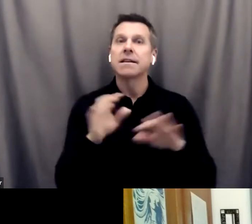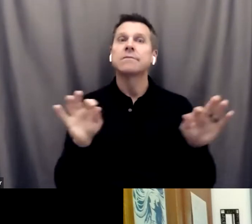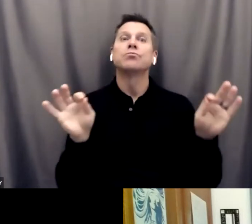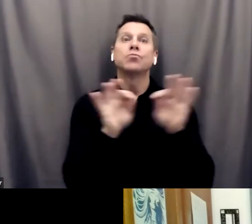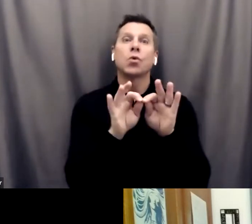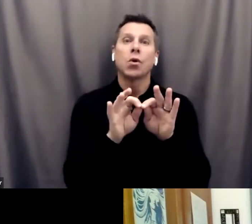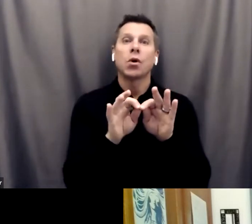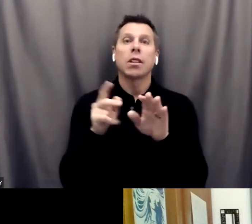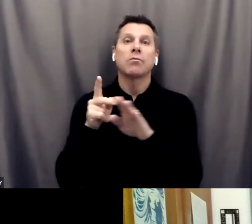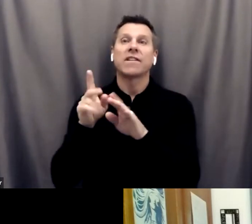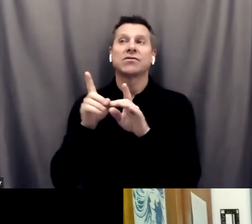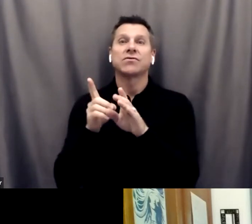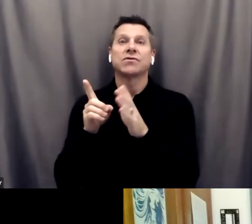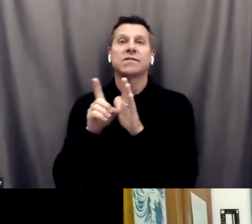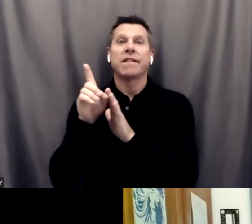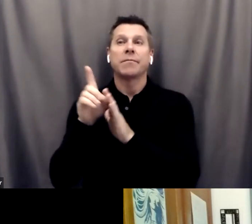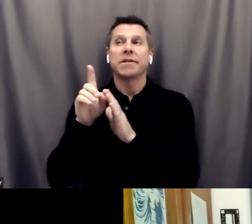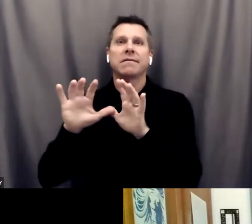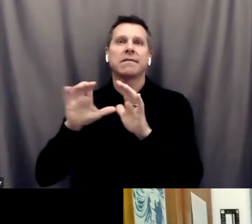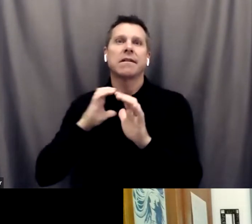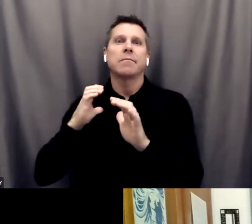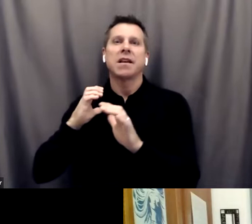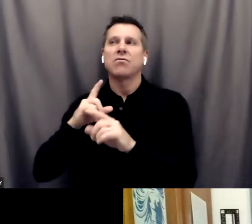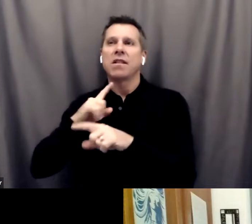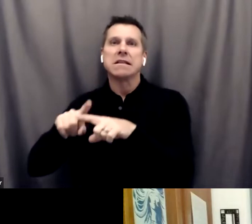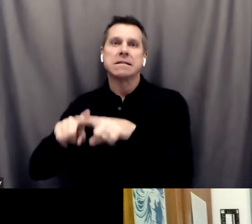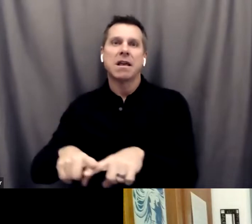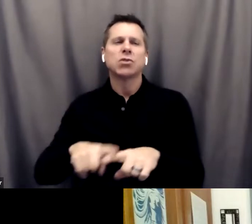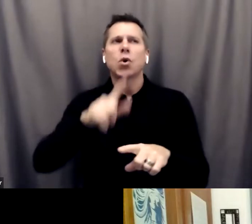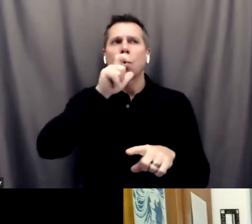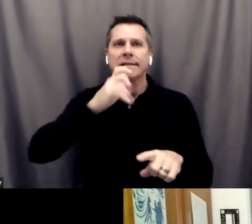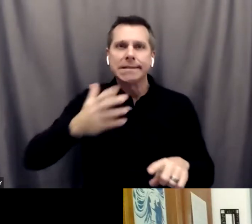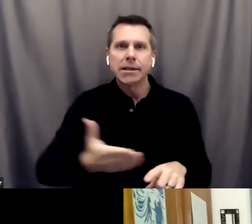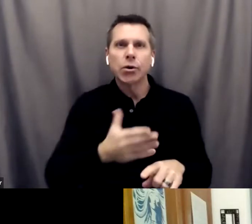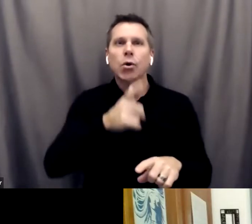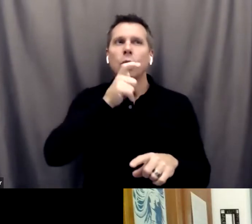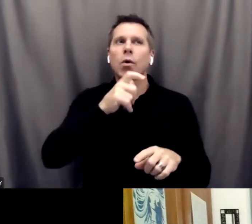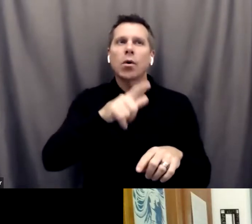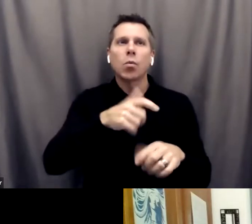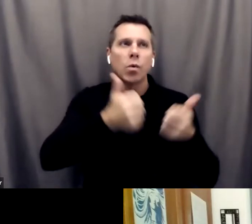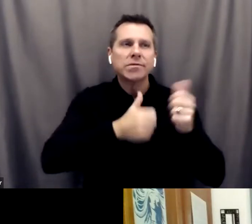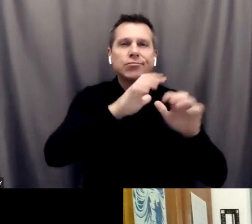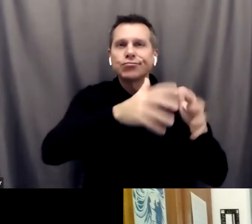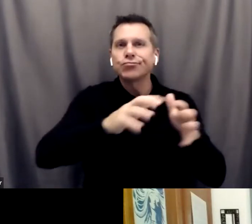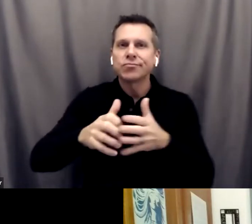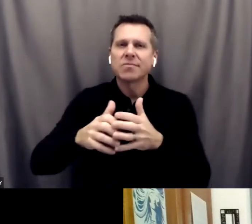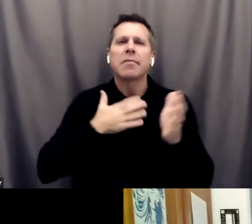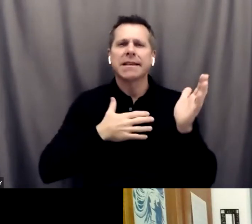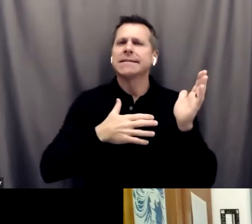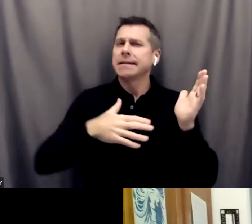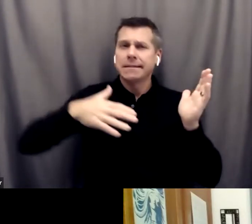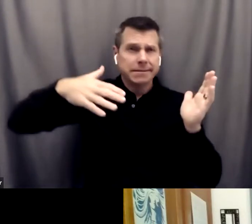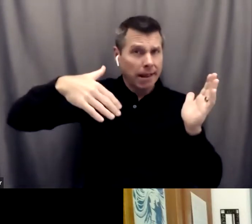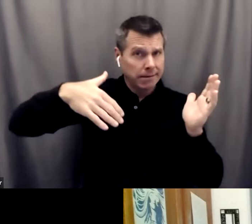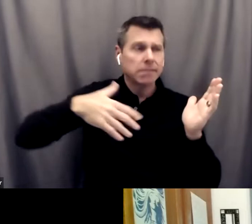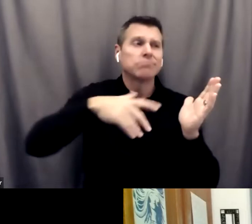development committee really leans on each semester. So if you haven't already, please remember to fill out that survey, we really